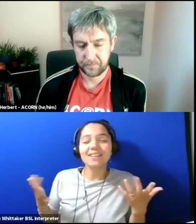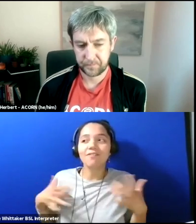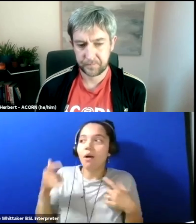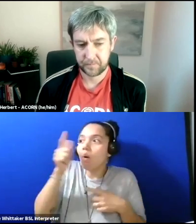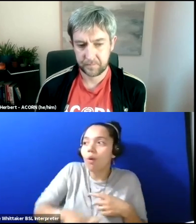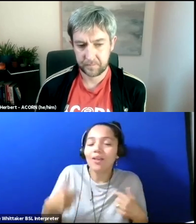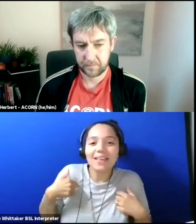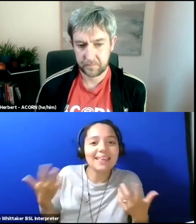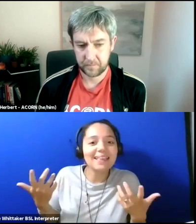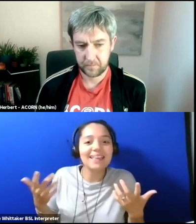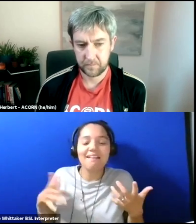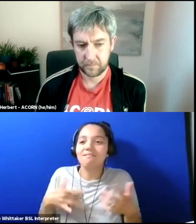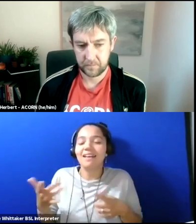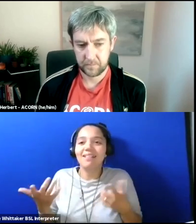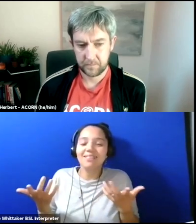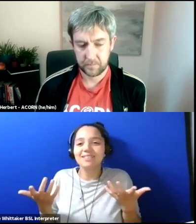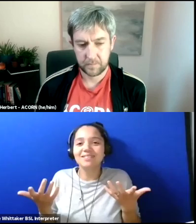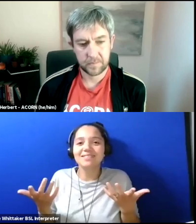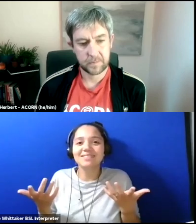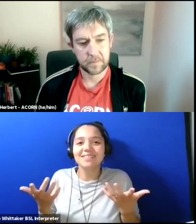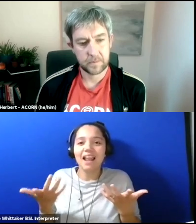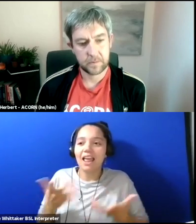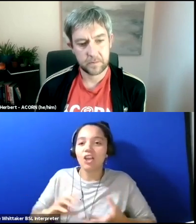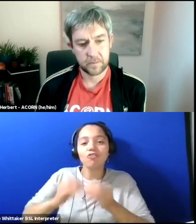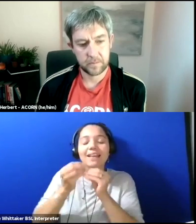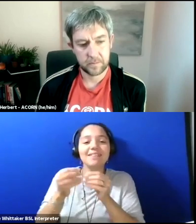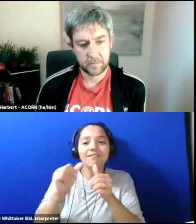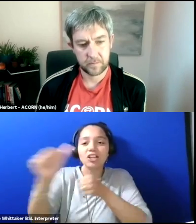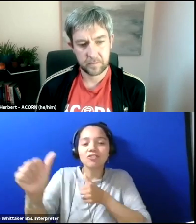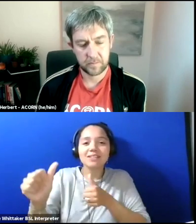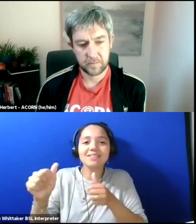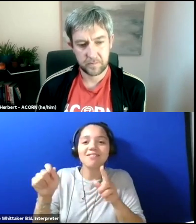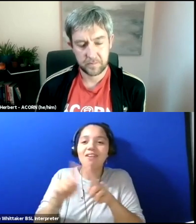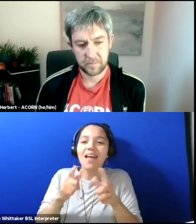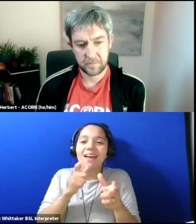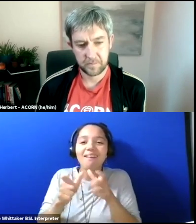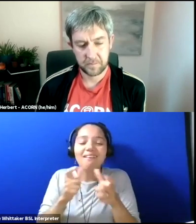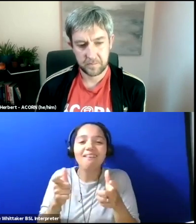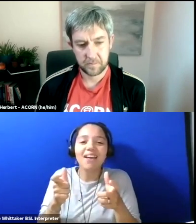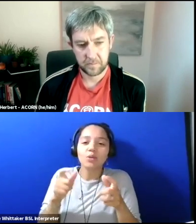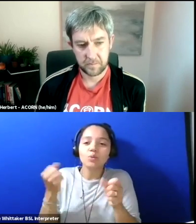You also feel in creative industries, there's this whole narrative of "you do what you love."